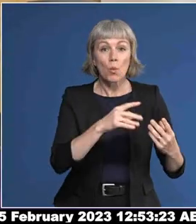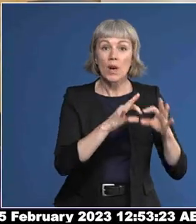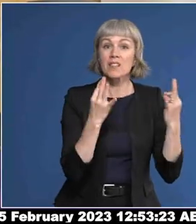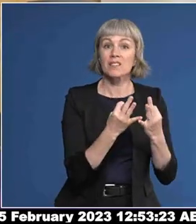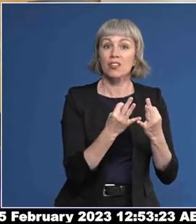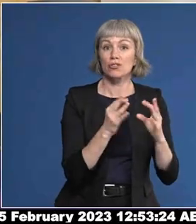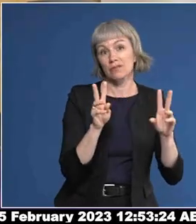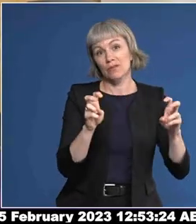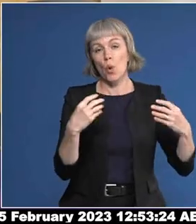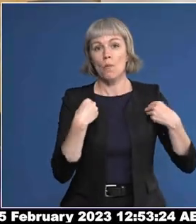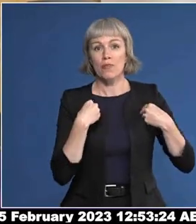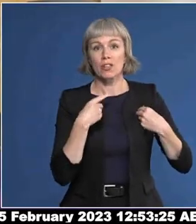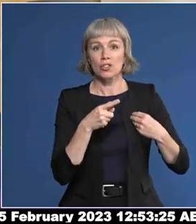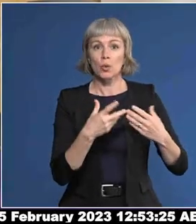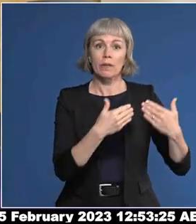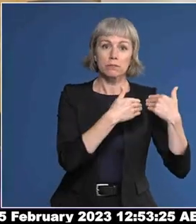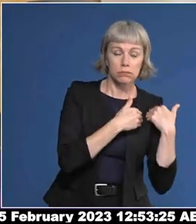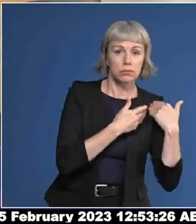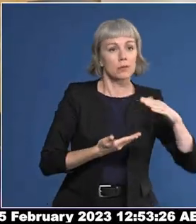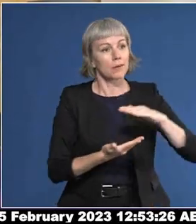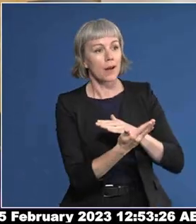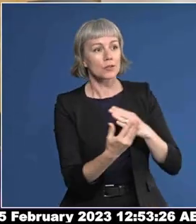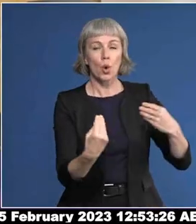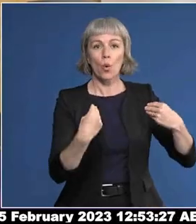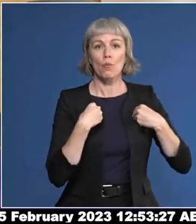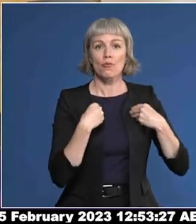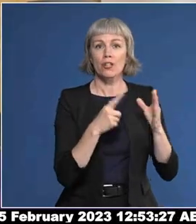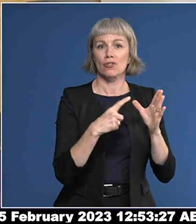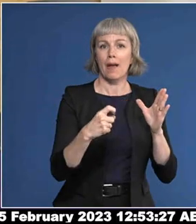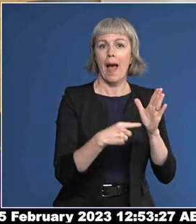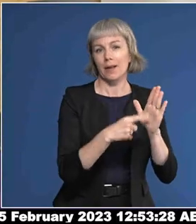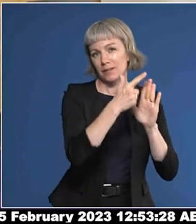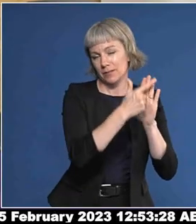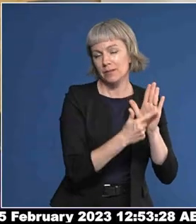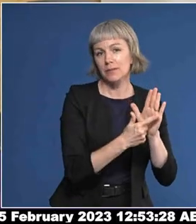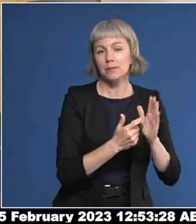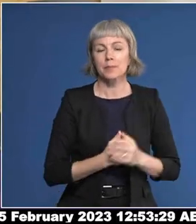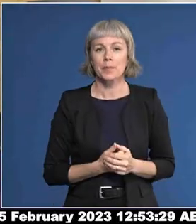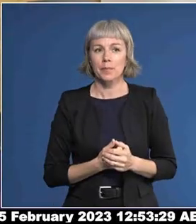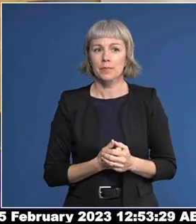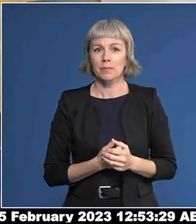Act. How have you met, for example, the obligations under the Corporations Act with